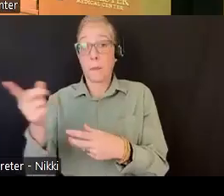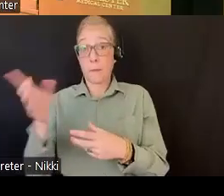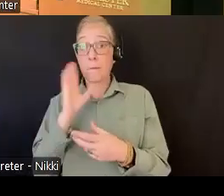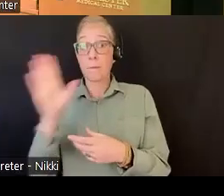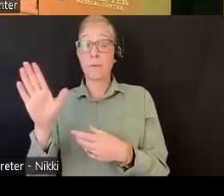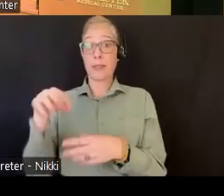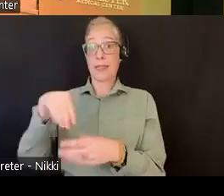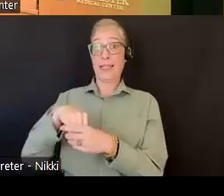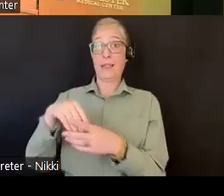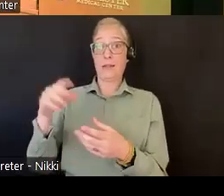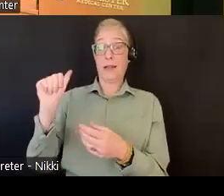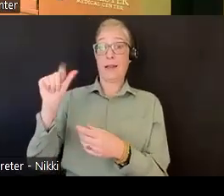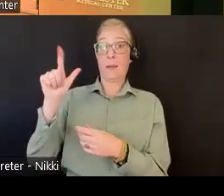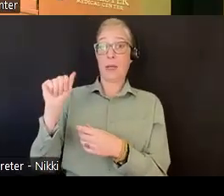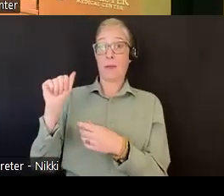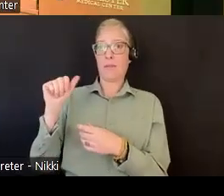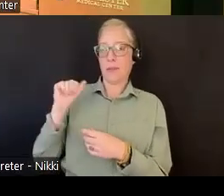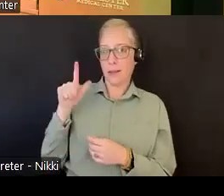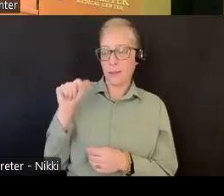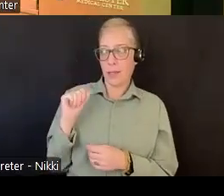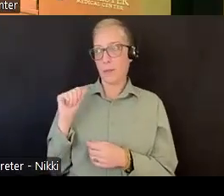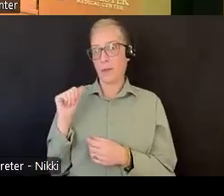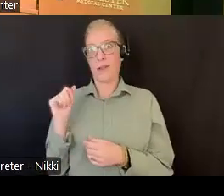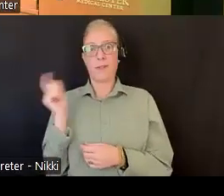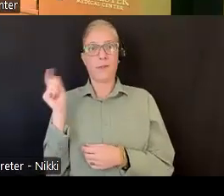rural communities, you need to come down and check it out. We got lots of rural communities."